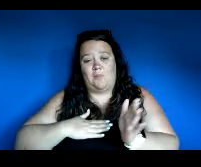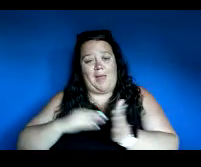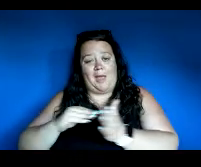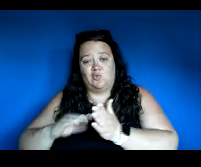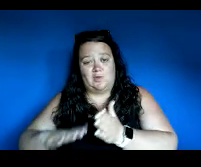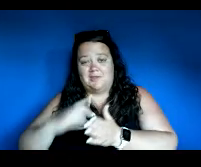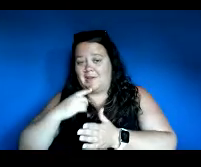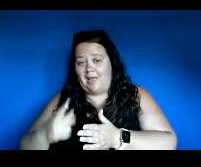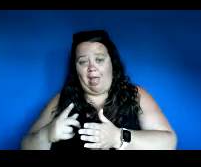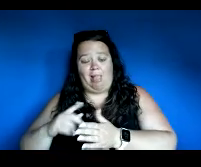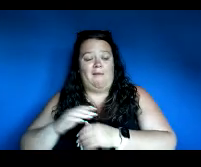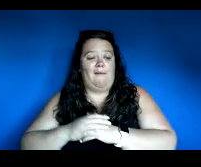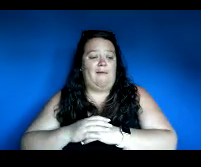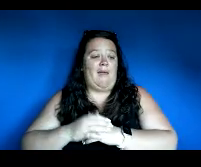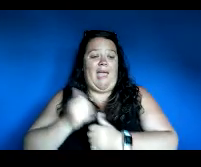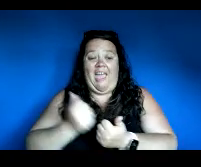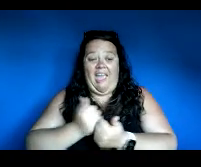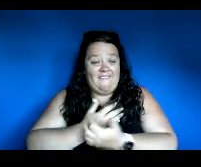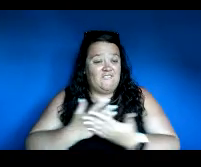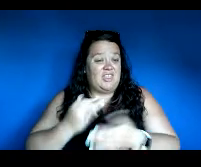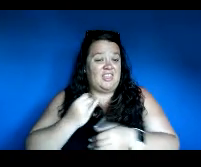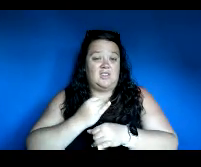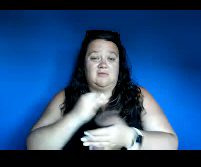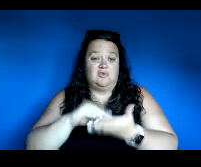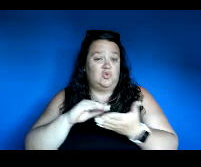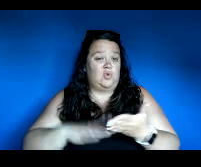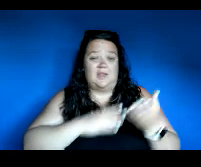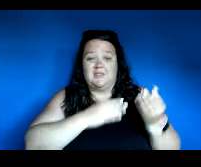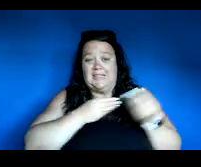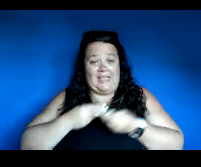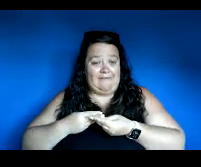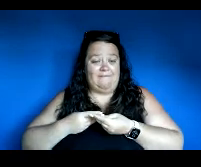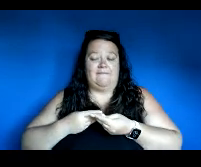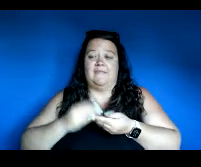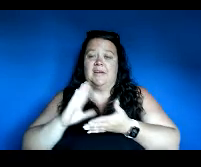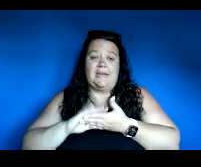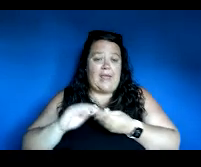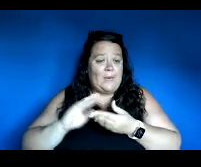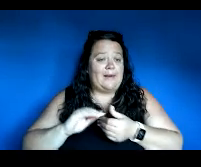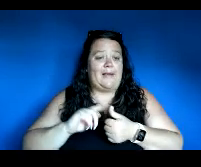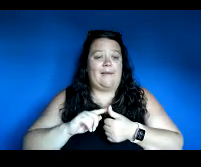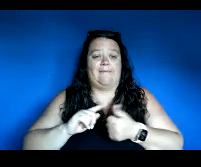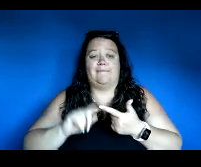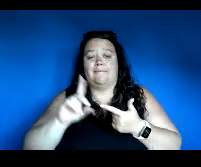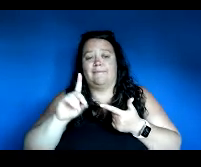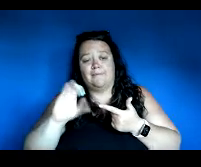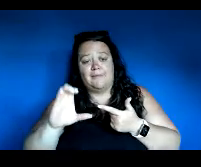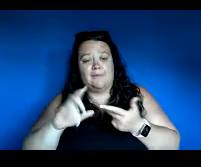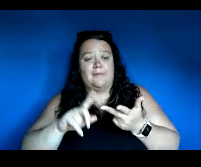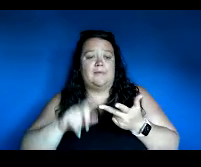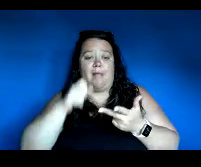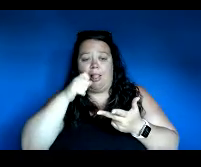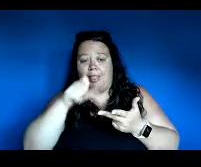everything that students provide to us, whether it's via their narrative, their documentation, letters of support from providers,